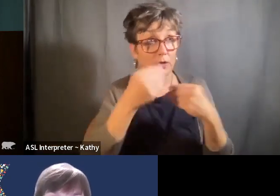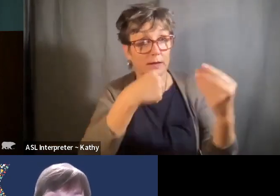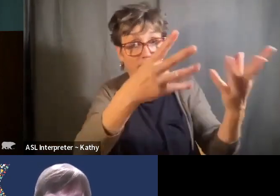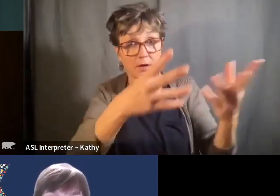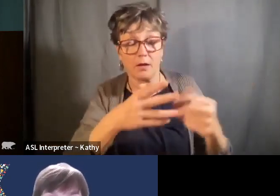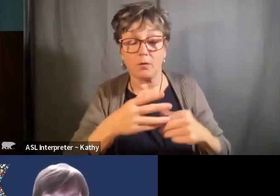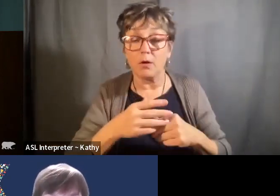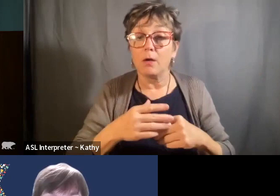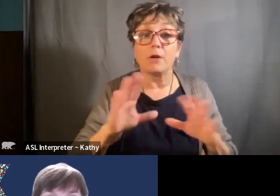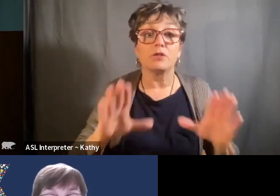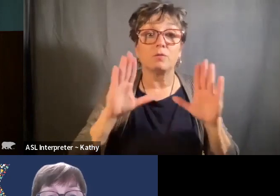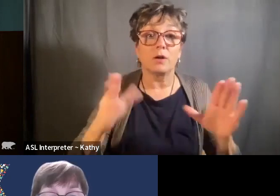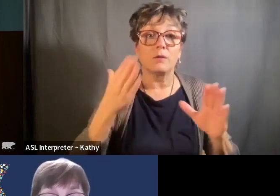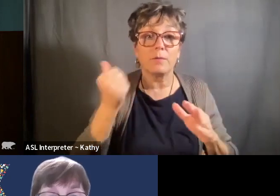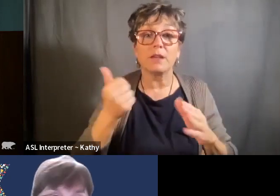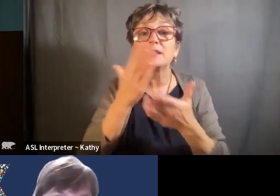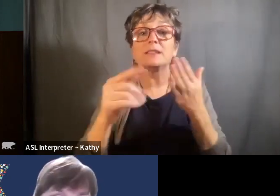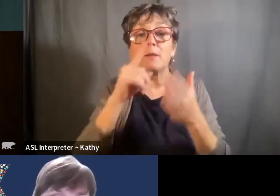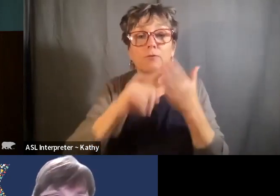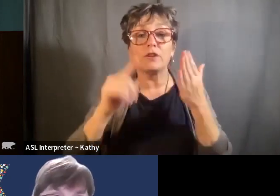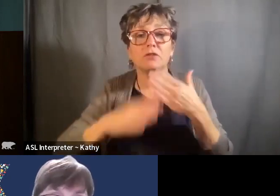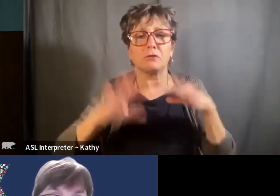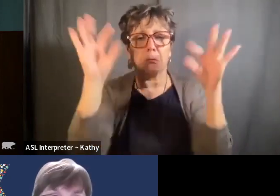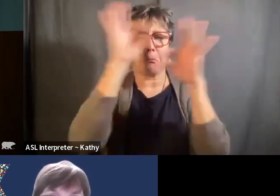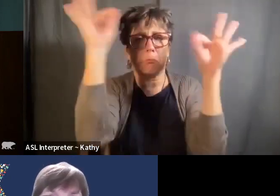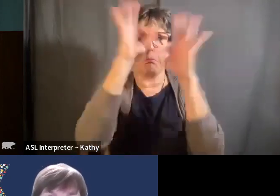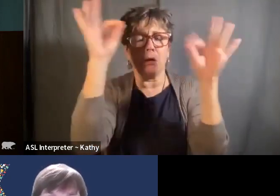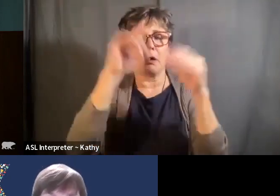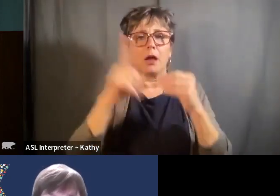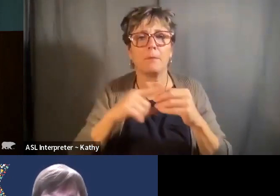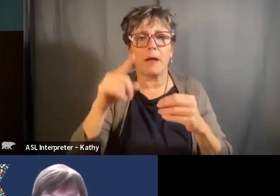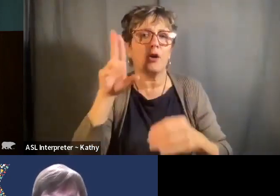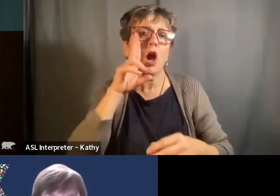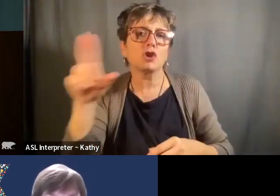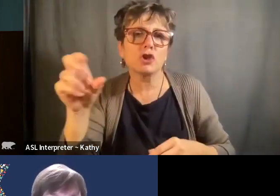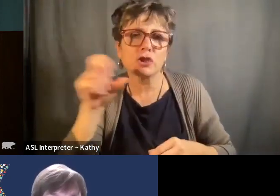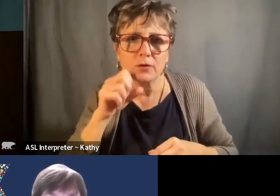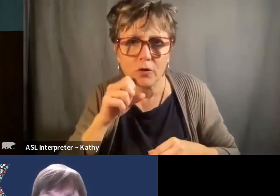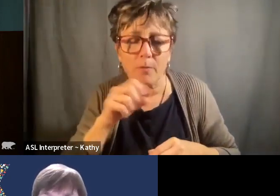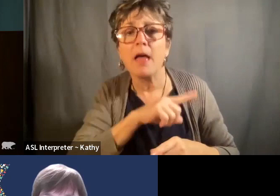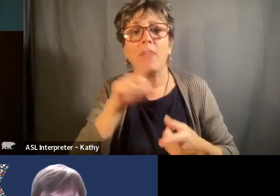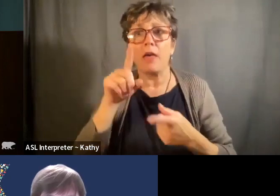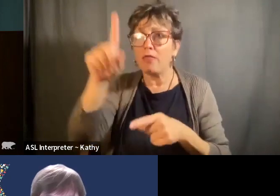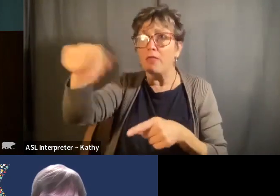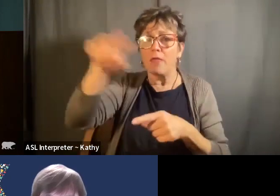are not familiar with Usher stumbling across your data and um there will be lots of very interesting